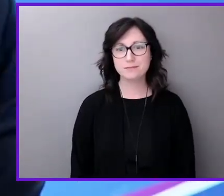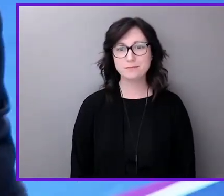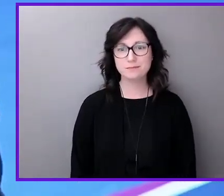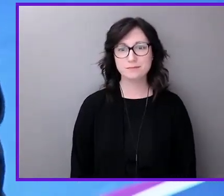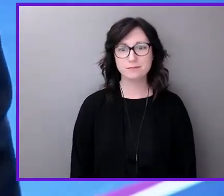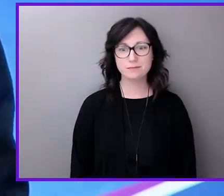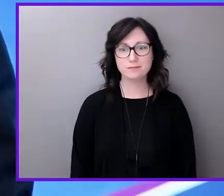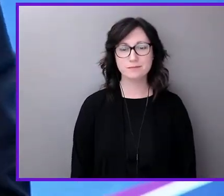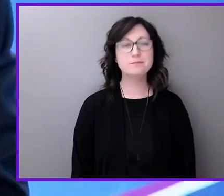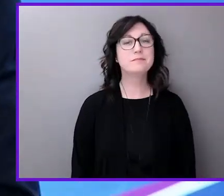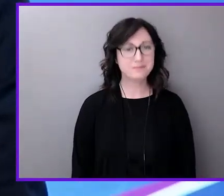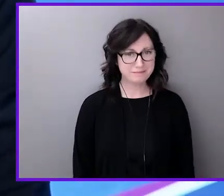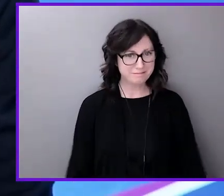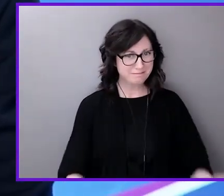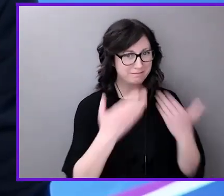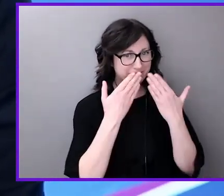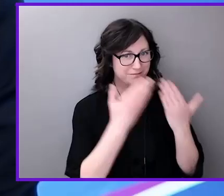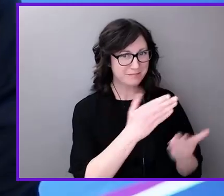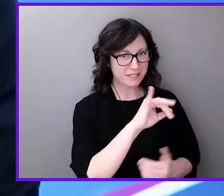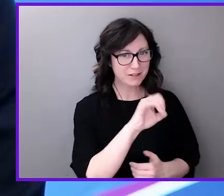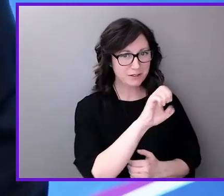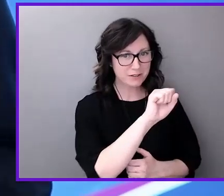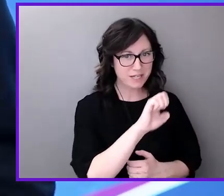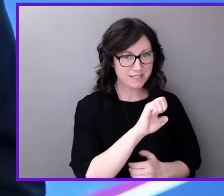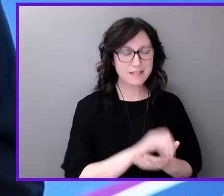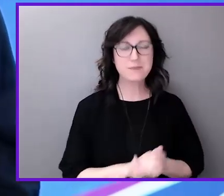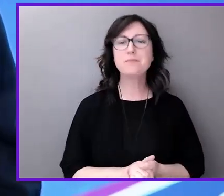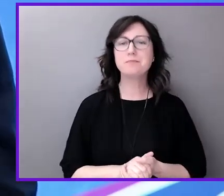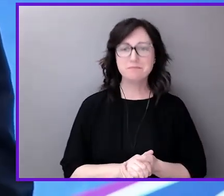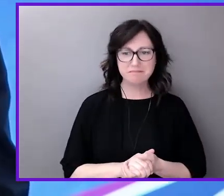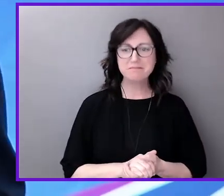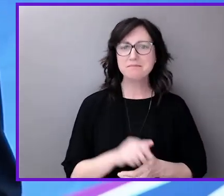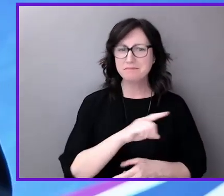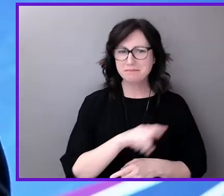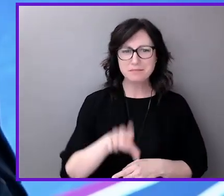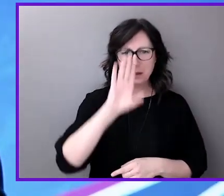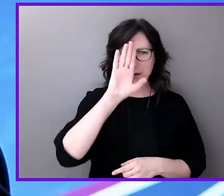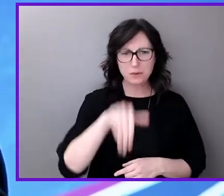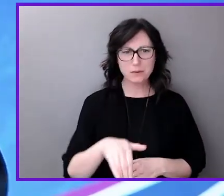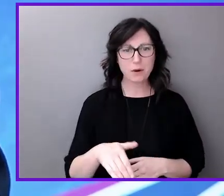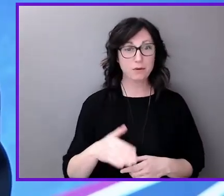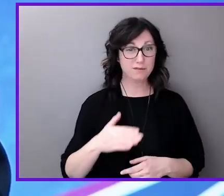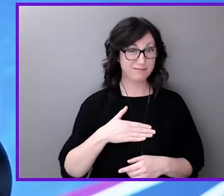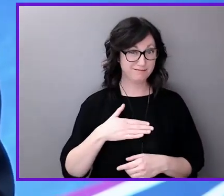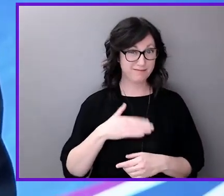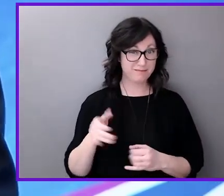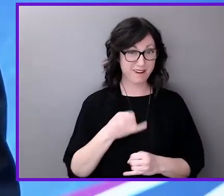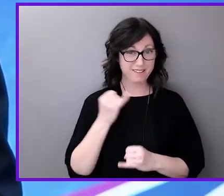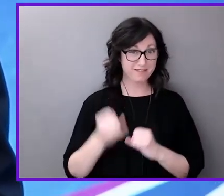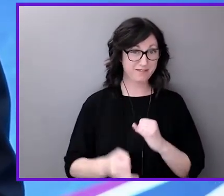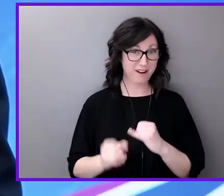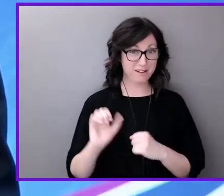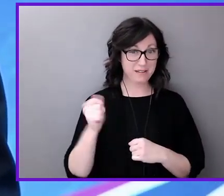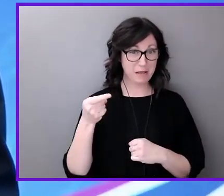Thank you, Jesse. As many of you know, this is my last annual public meeting as Director and CEO.